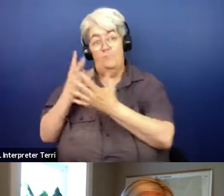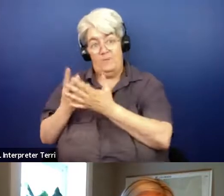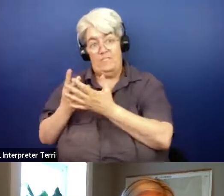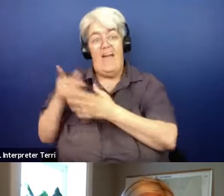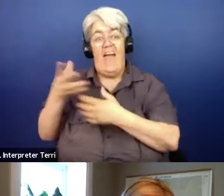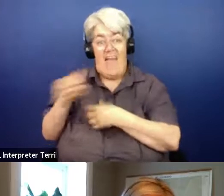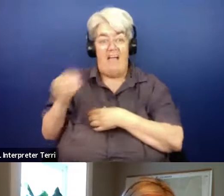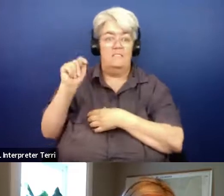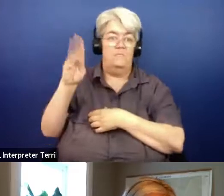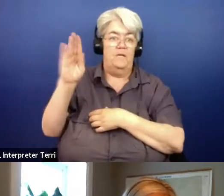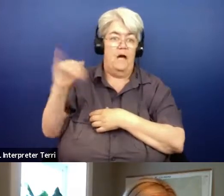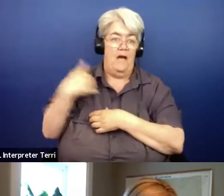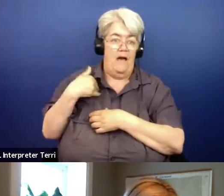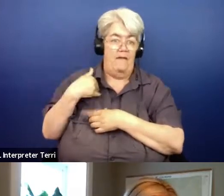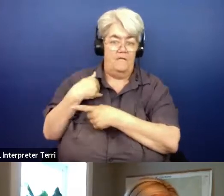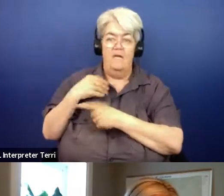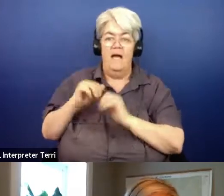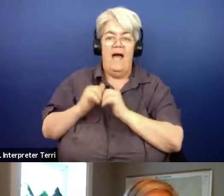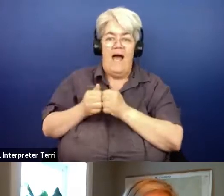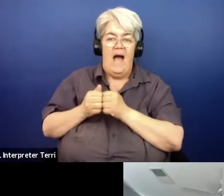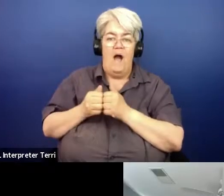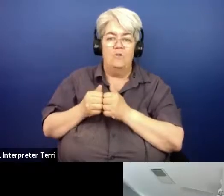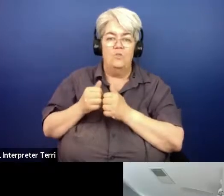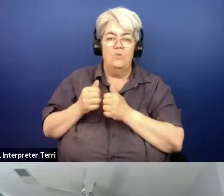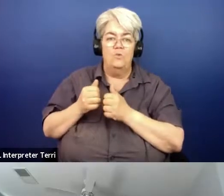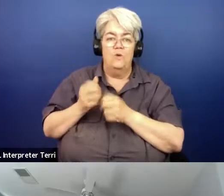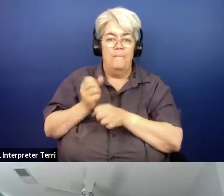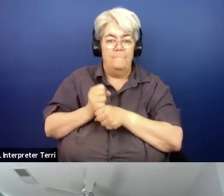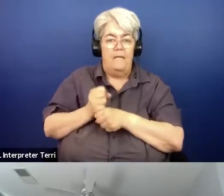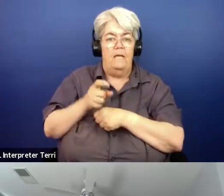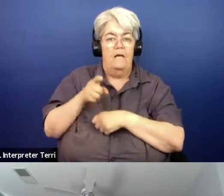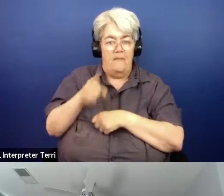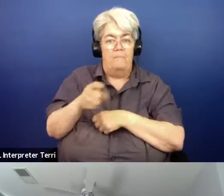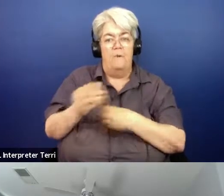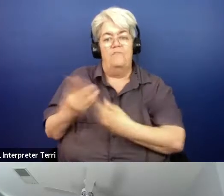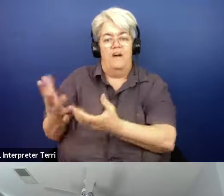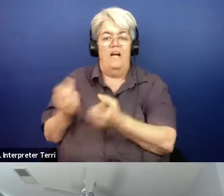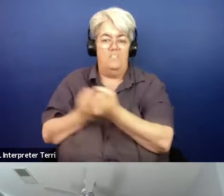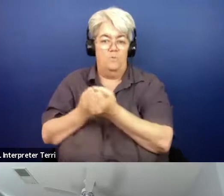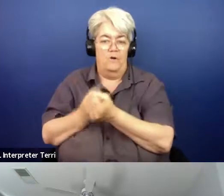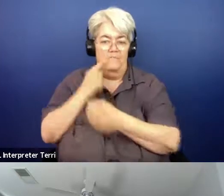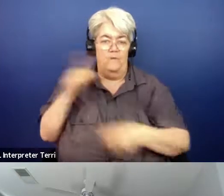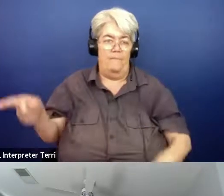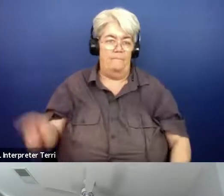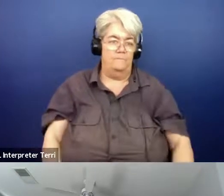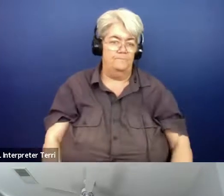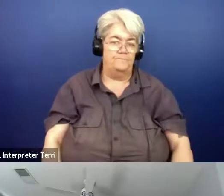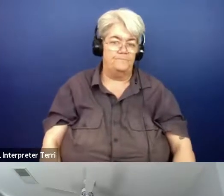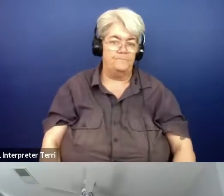do you hold that system accountable for implementing the support that the individual needs. Regi, I know you started to answer